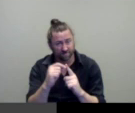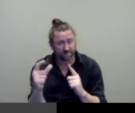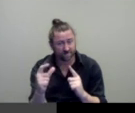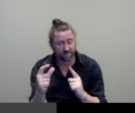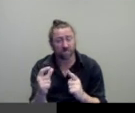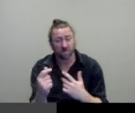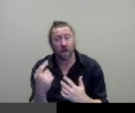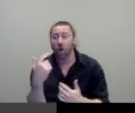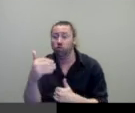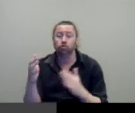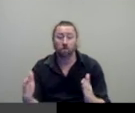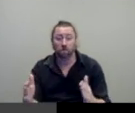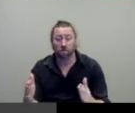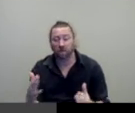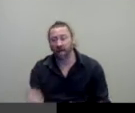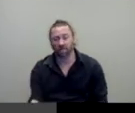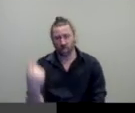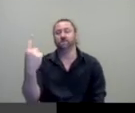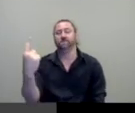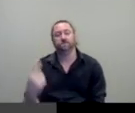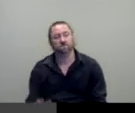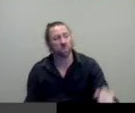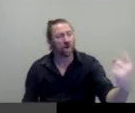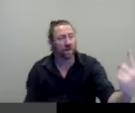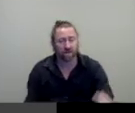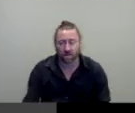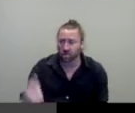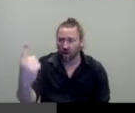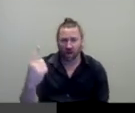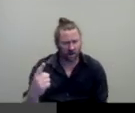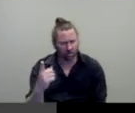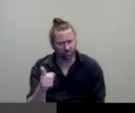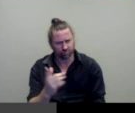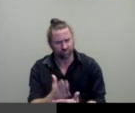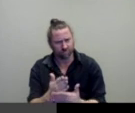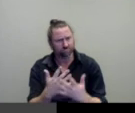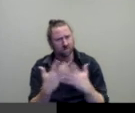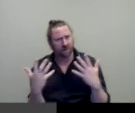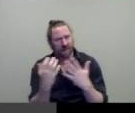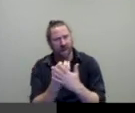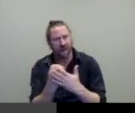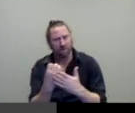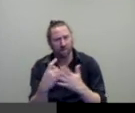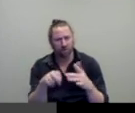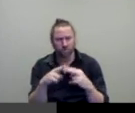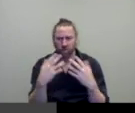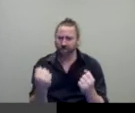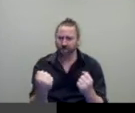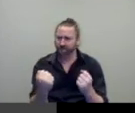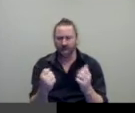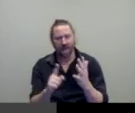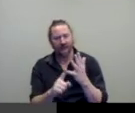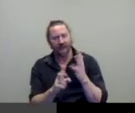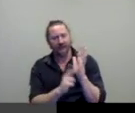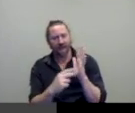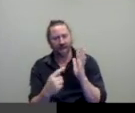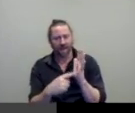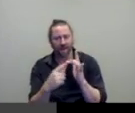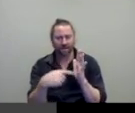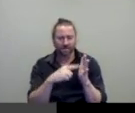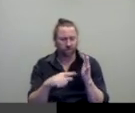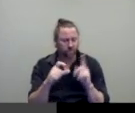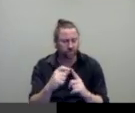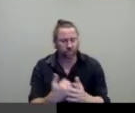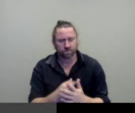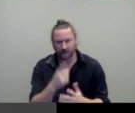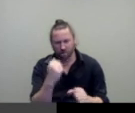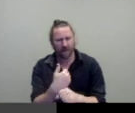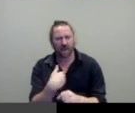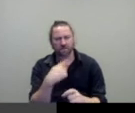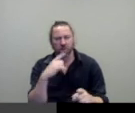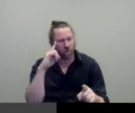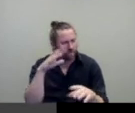room that's a really extraordinary number but untitled artworks can be confusing and annoying